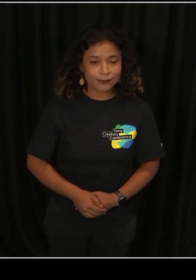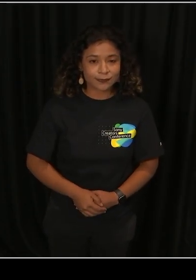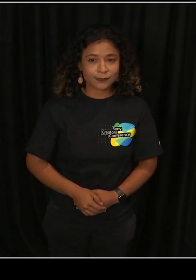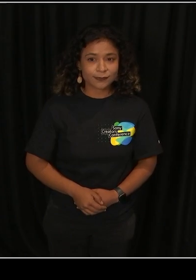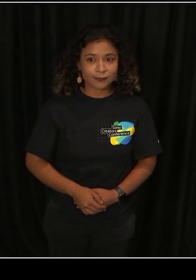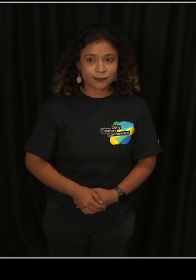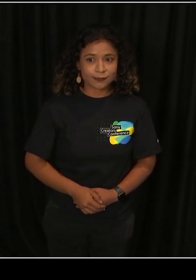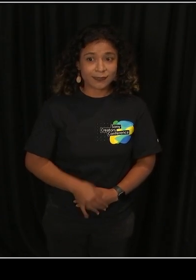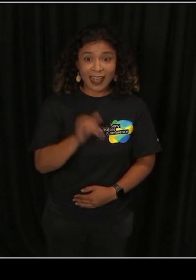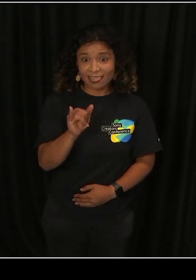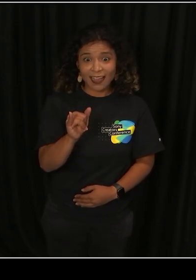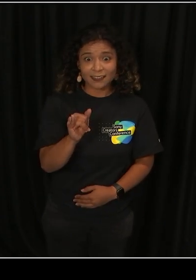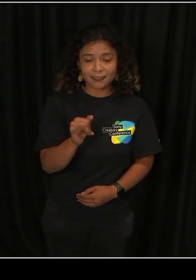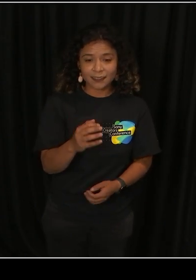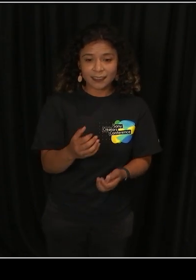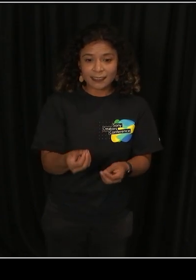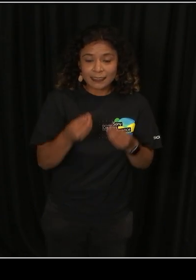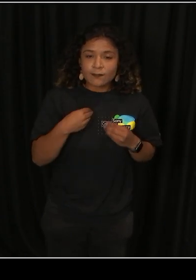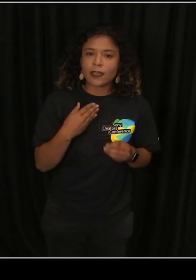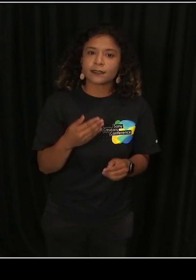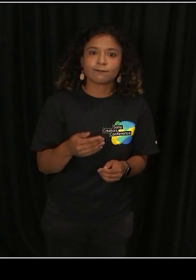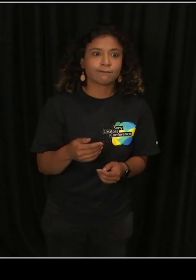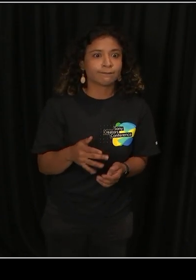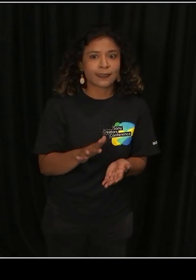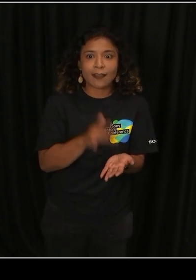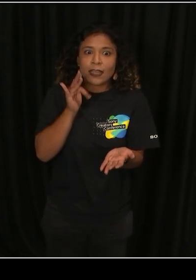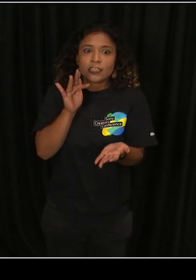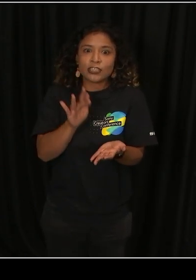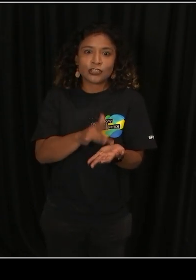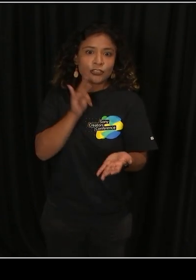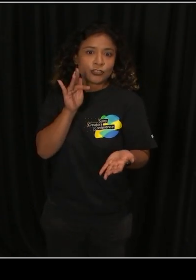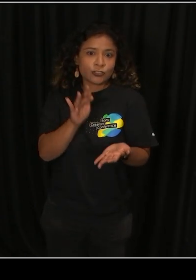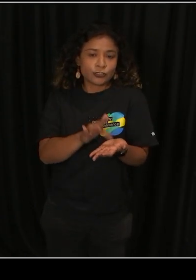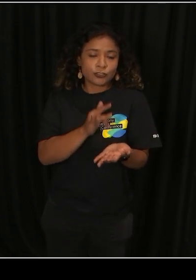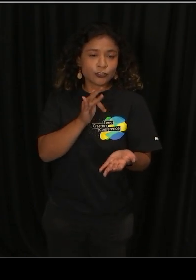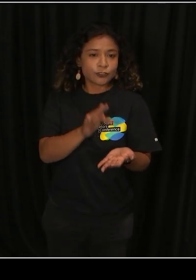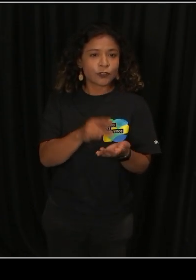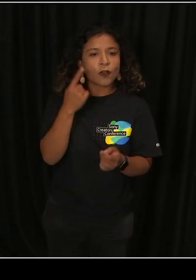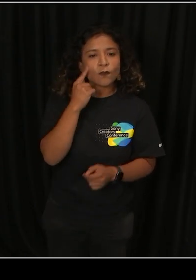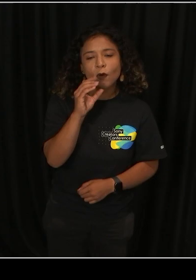So that's the advantage the Hawk-Eyes Skeletrack data can have for viewers when it comes to officiating.